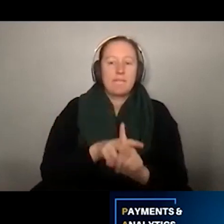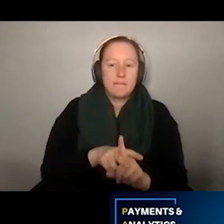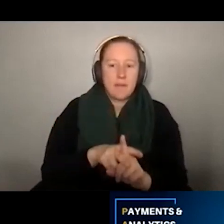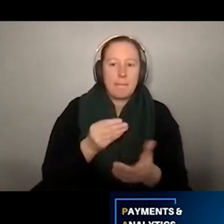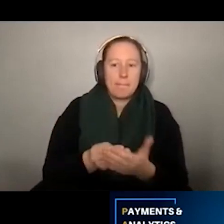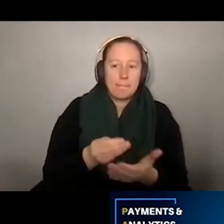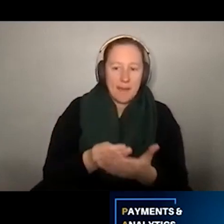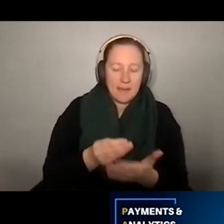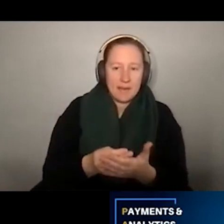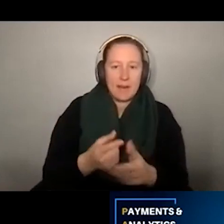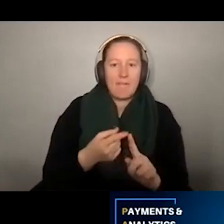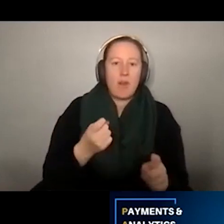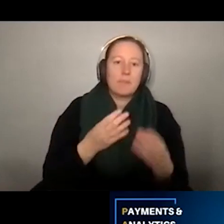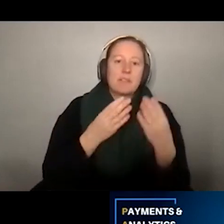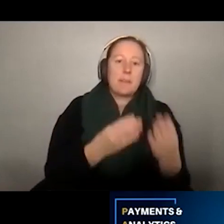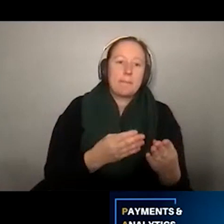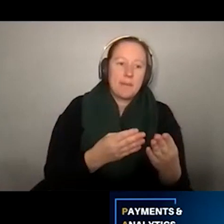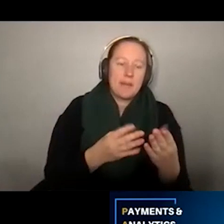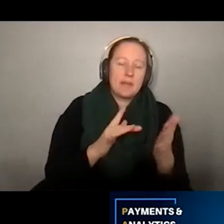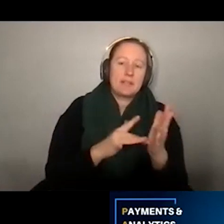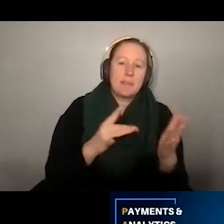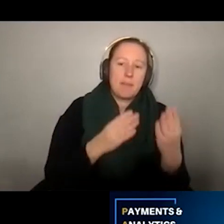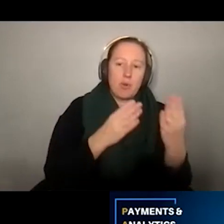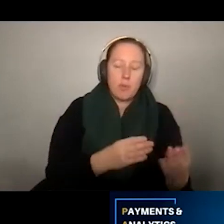drawing down funds and so forth, submitting no cost extensions.